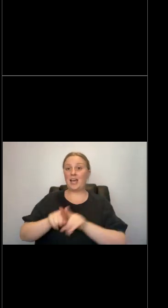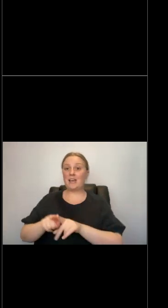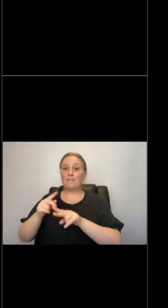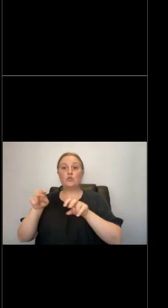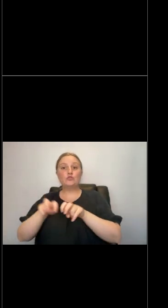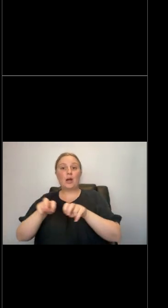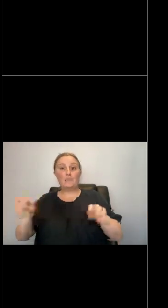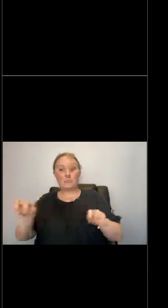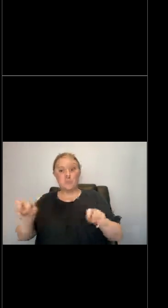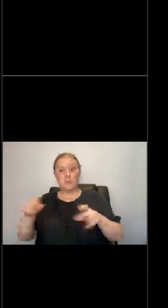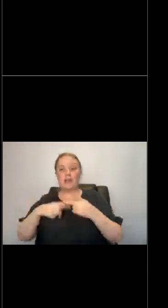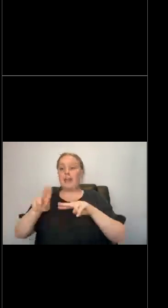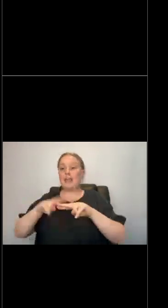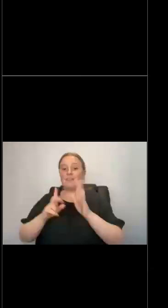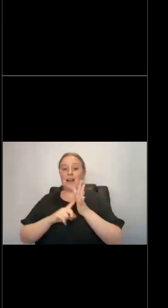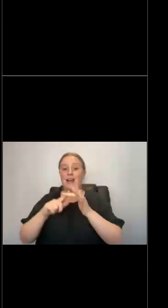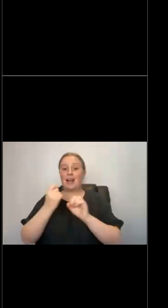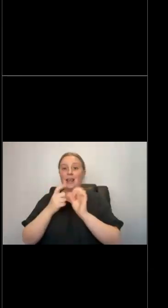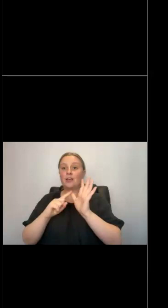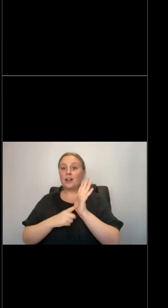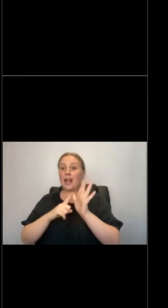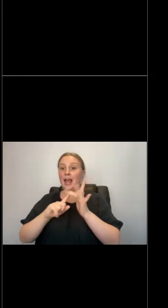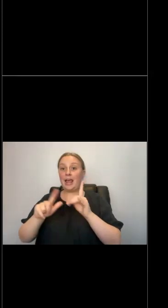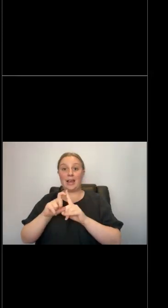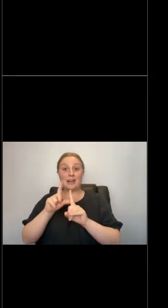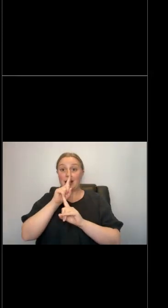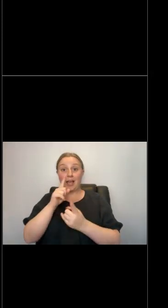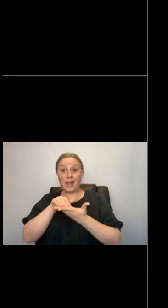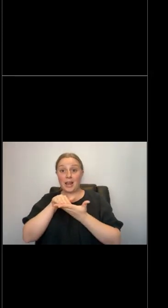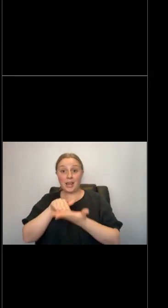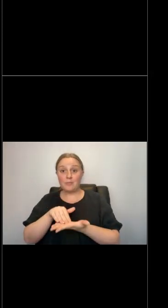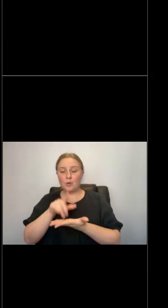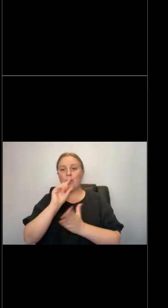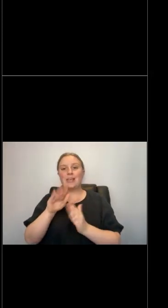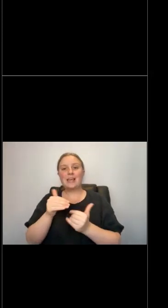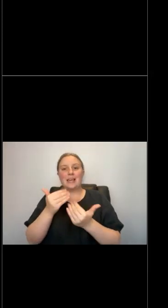we can make to community legal centers or private firms.